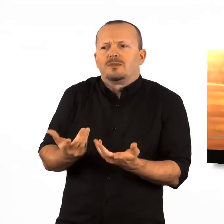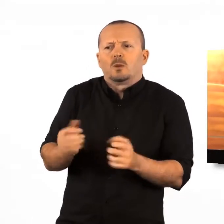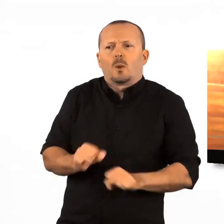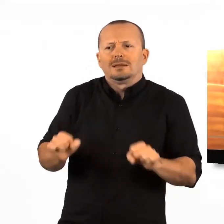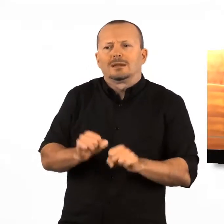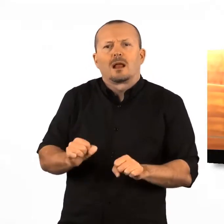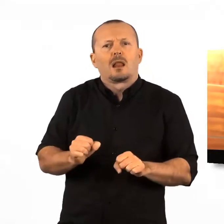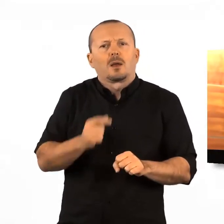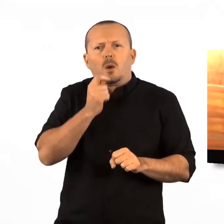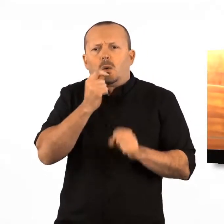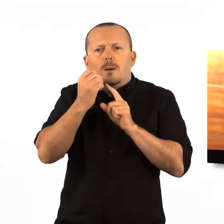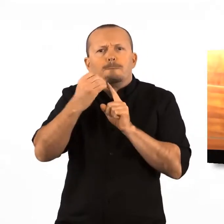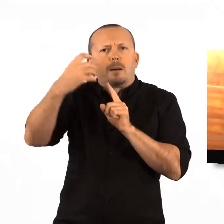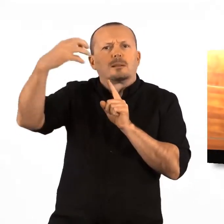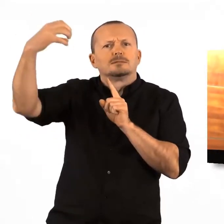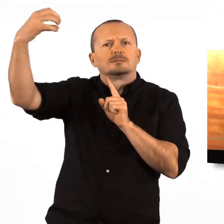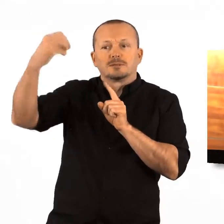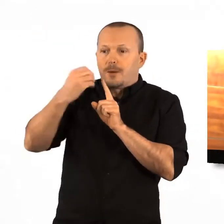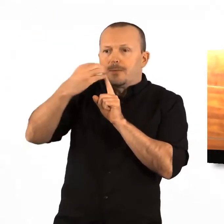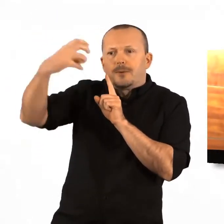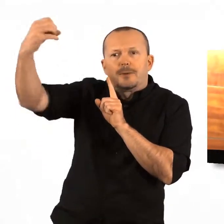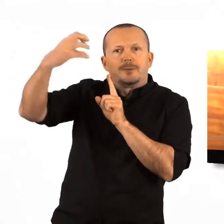is great for that. So you’re blowing some bubbles, they’re loving that, they’re